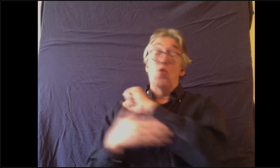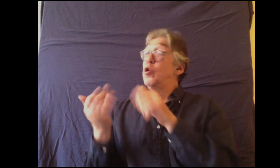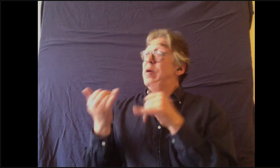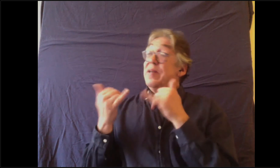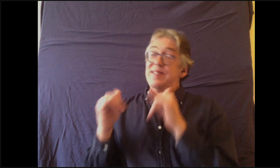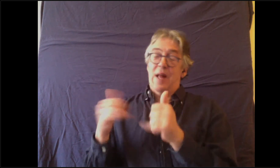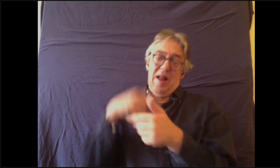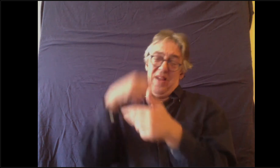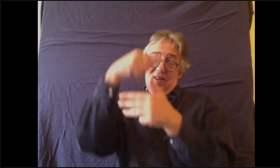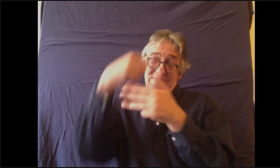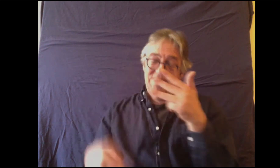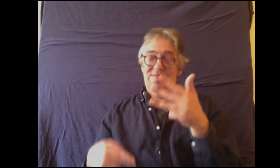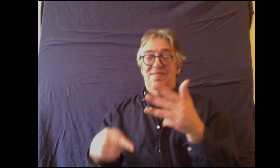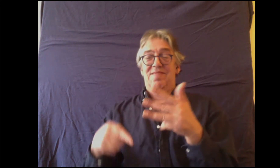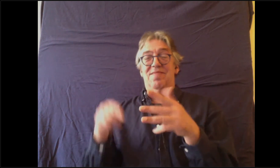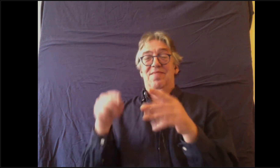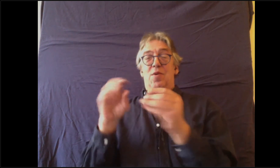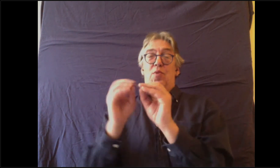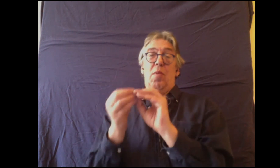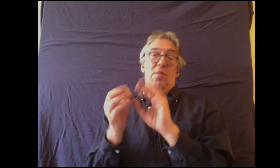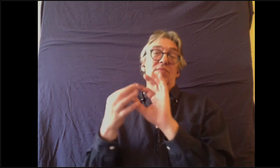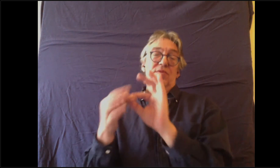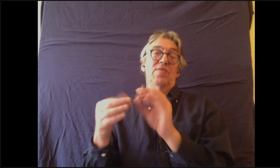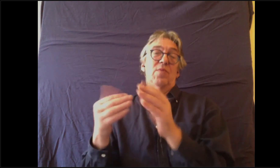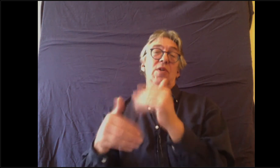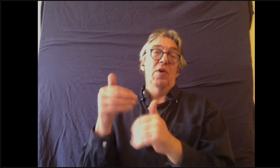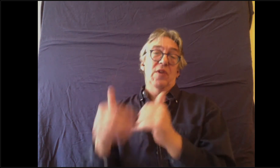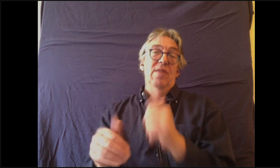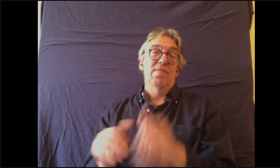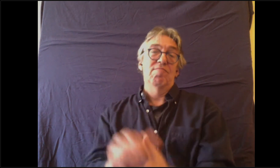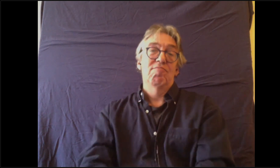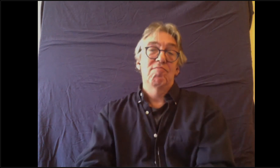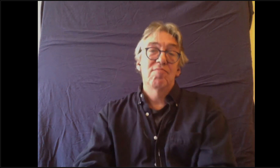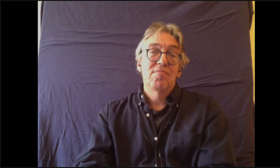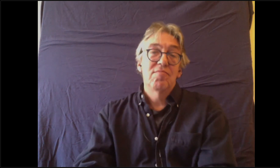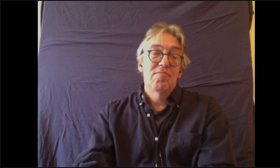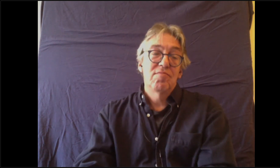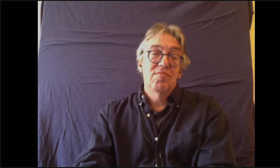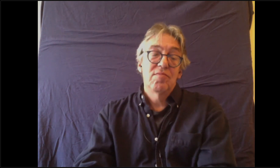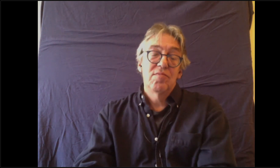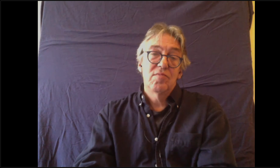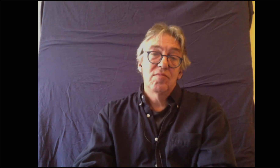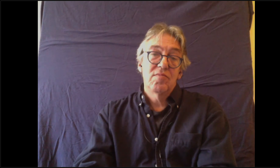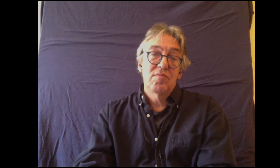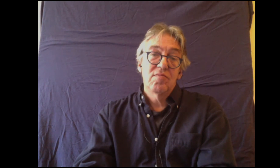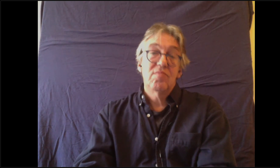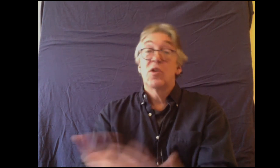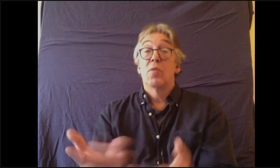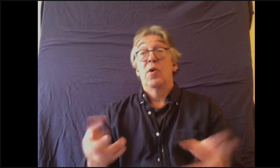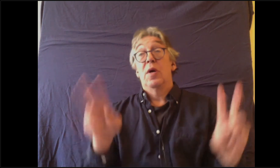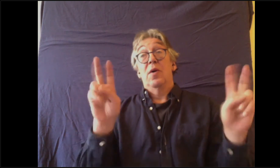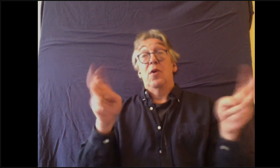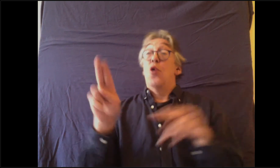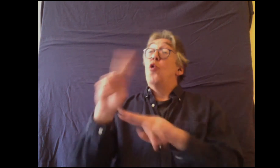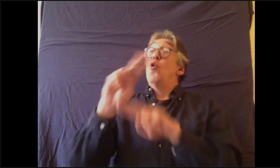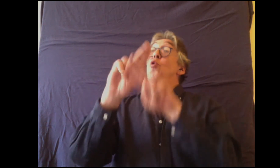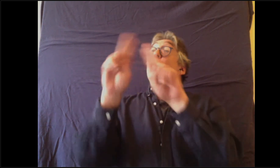about disability: universal design and all that hasn't come very far.